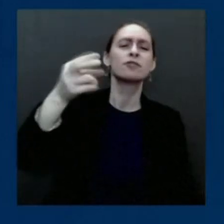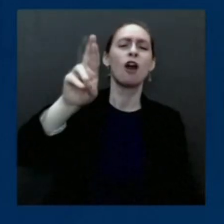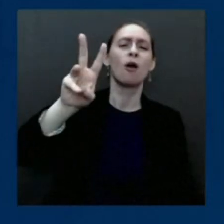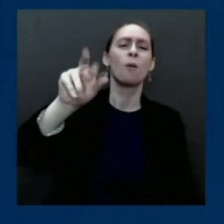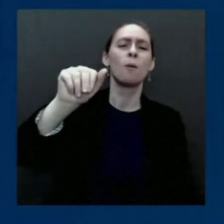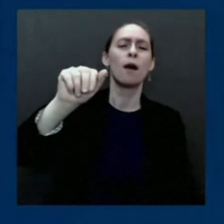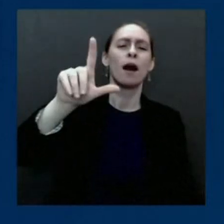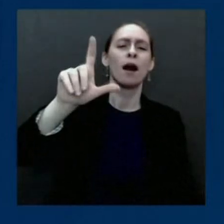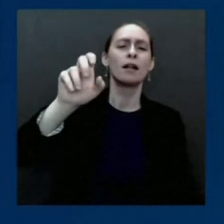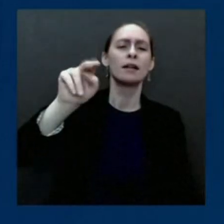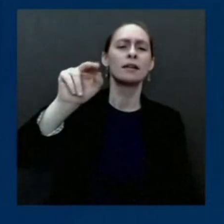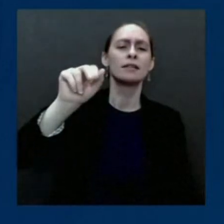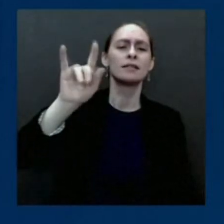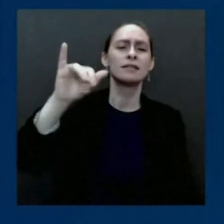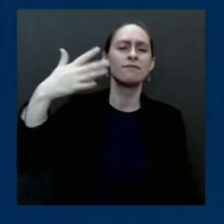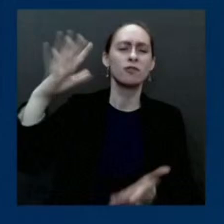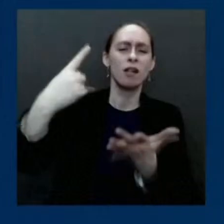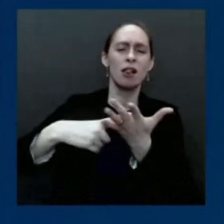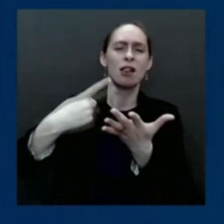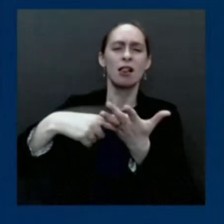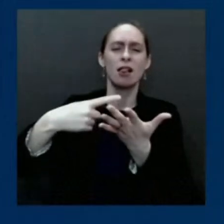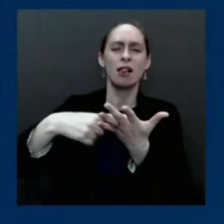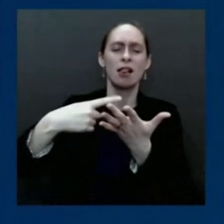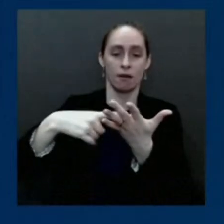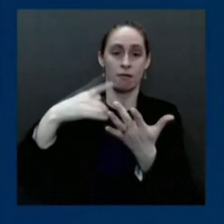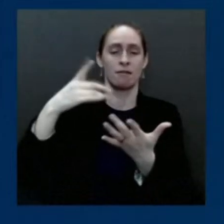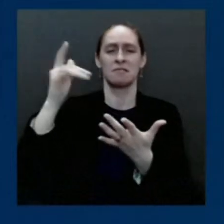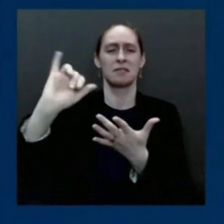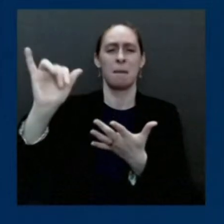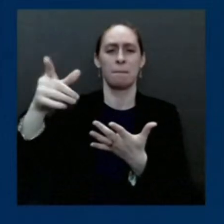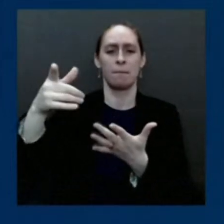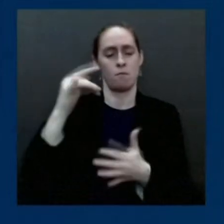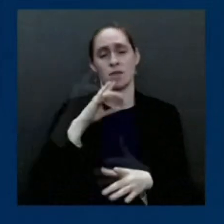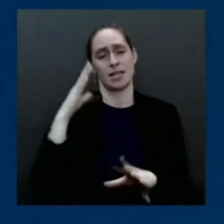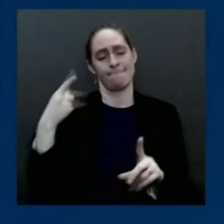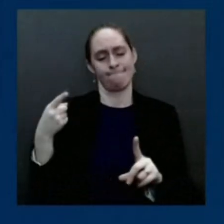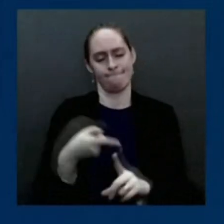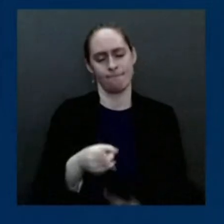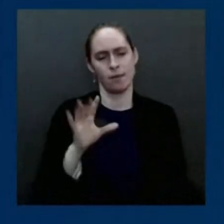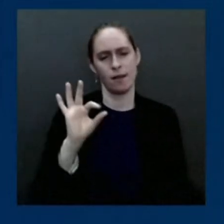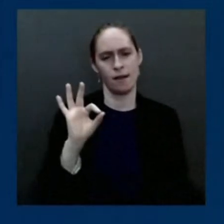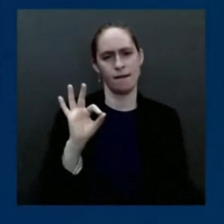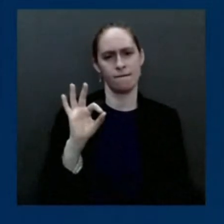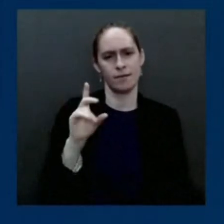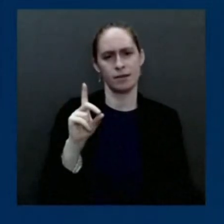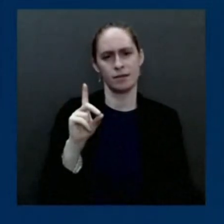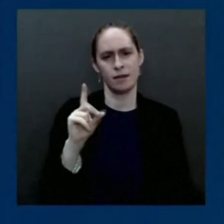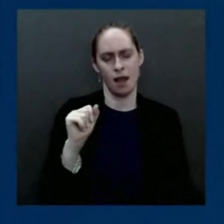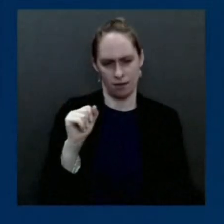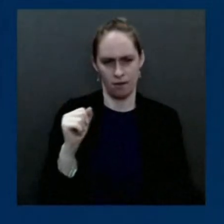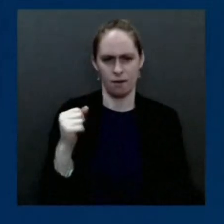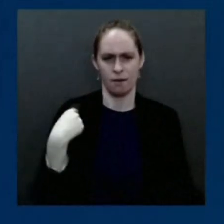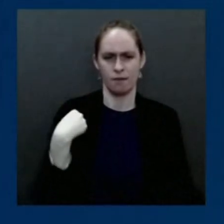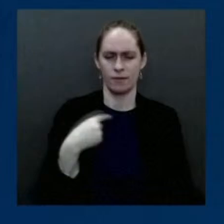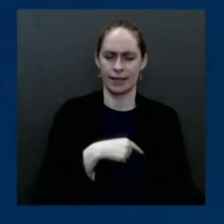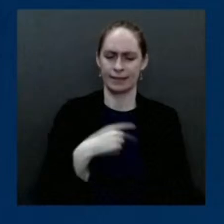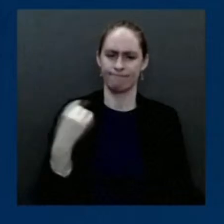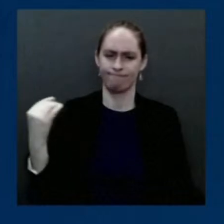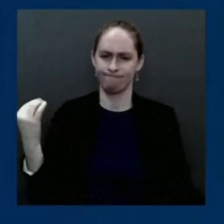WOLIN SKI HAS ALREADY MENTIONED IN HER REMARKS. WHAT THE FDA WAS SAYING IS WHEN